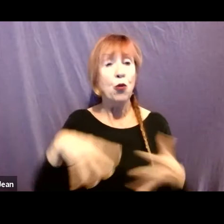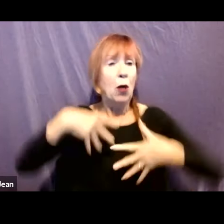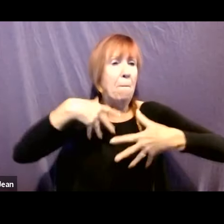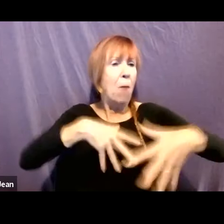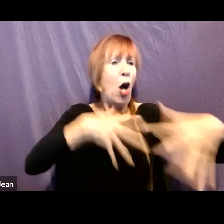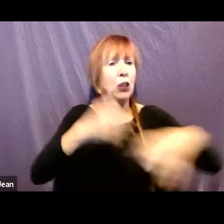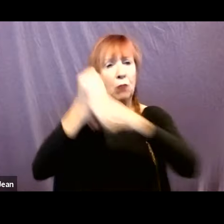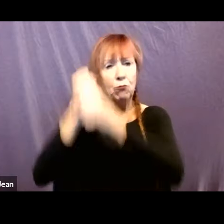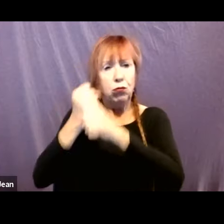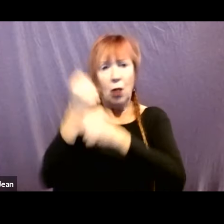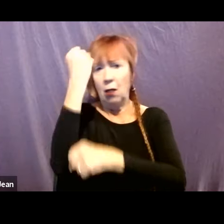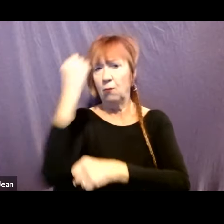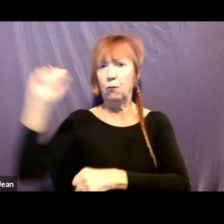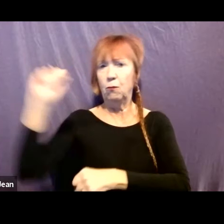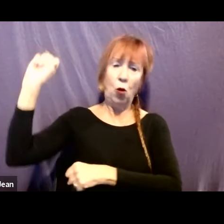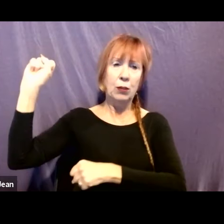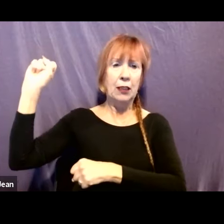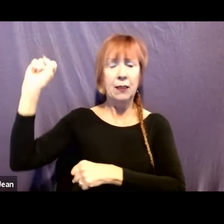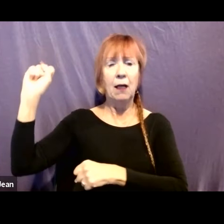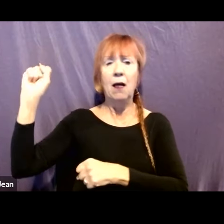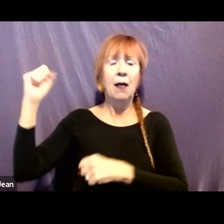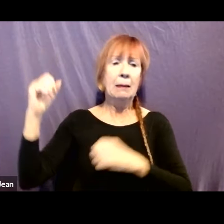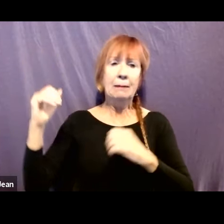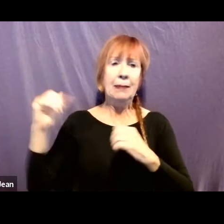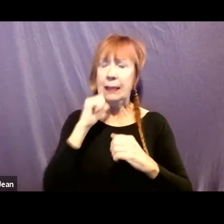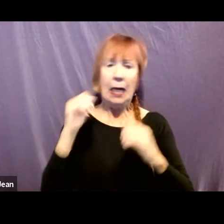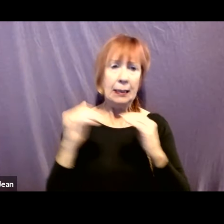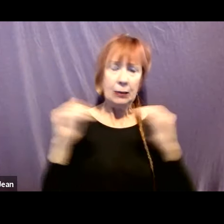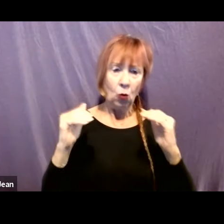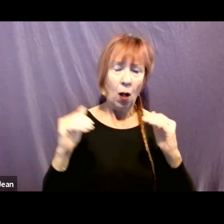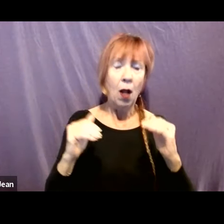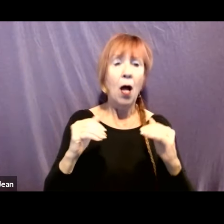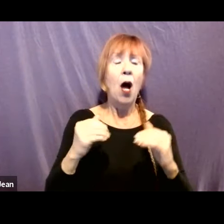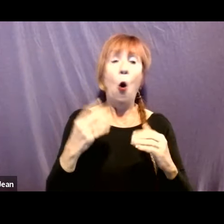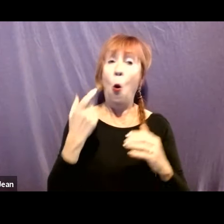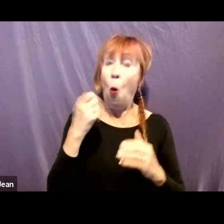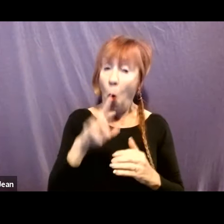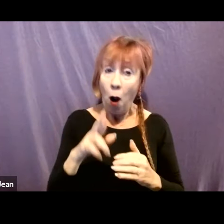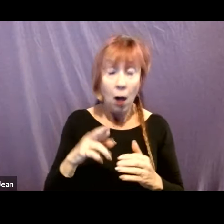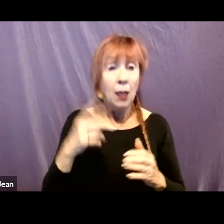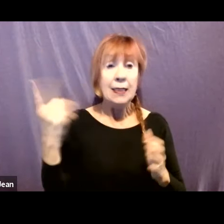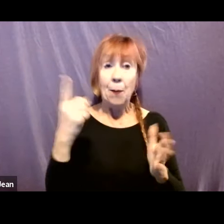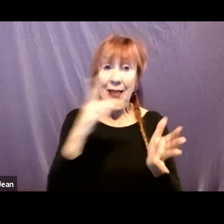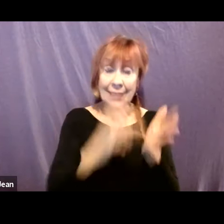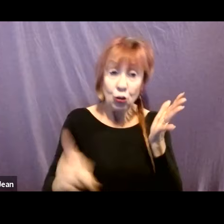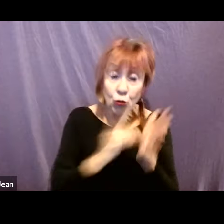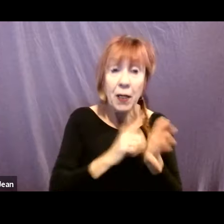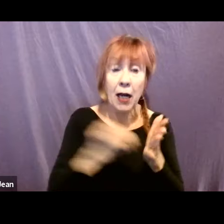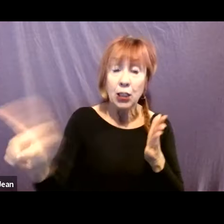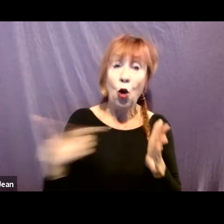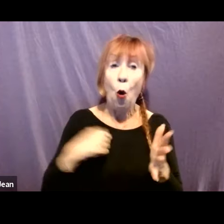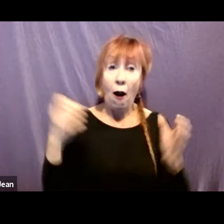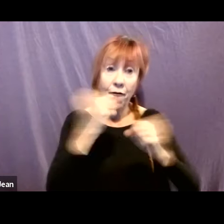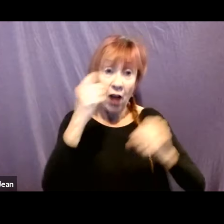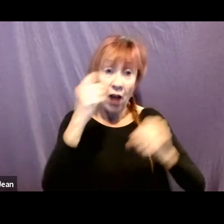made a sign protesting injustice, been discriminated against, or had to fight for basic human rights, this show is for you.